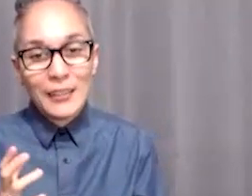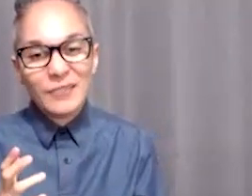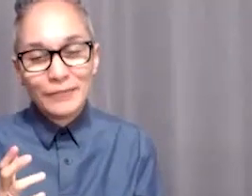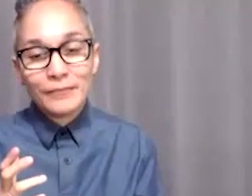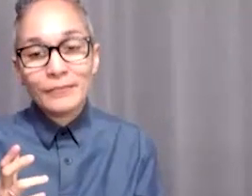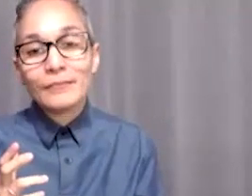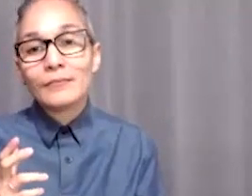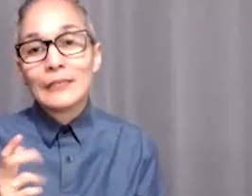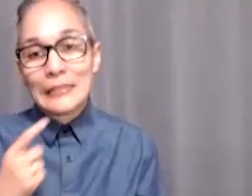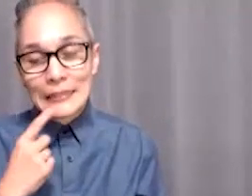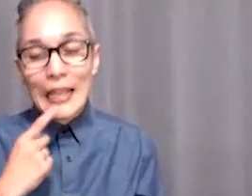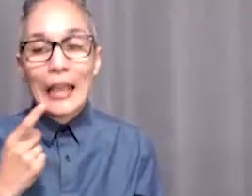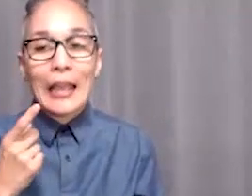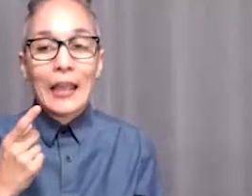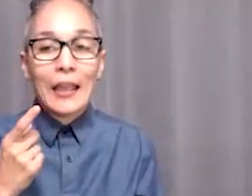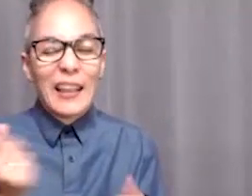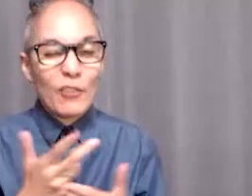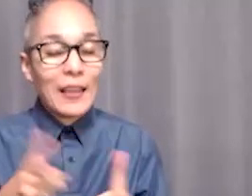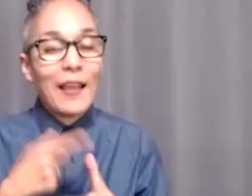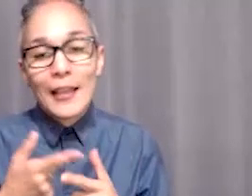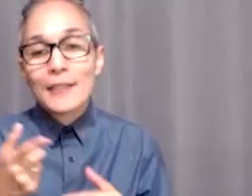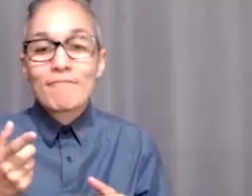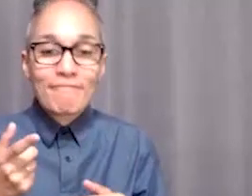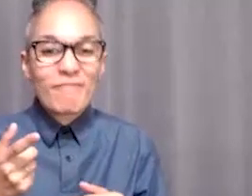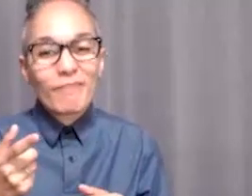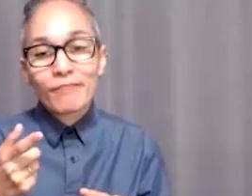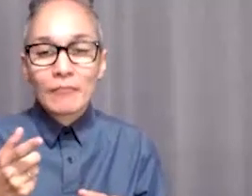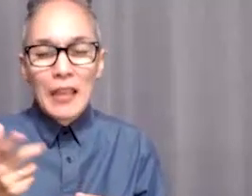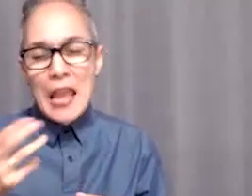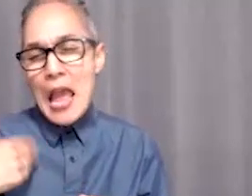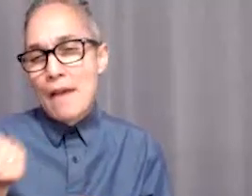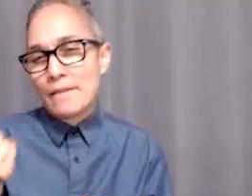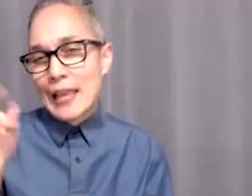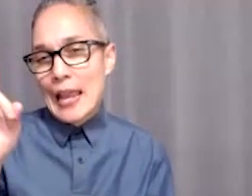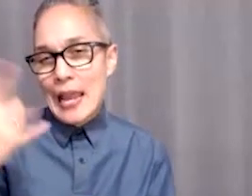And then, from that time we have, 18 months to make the correction.